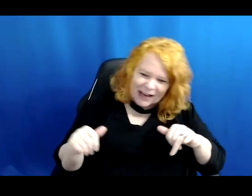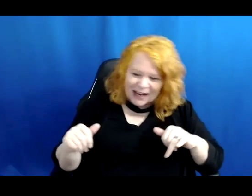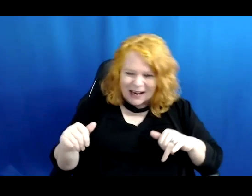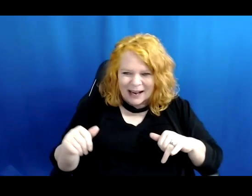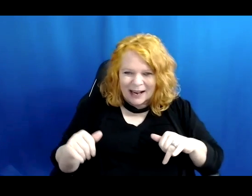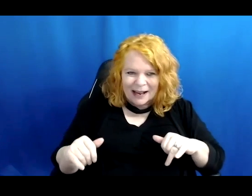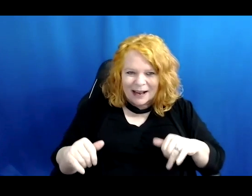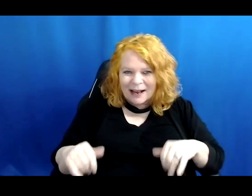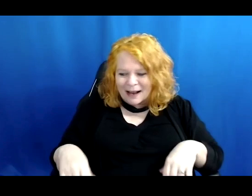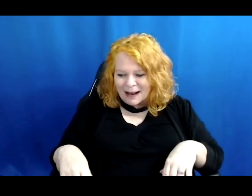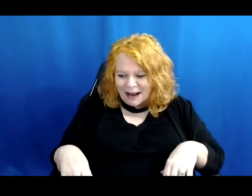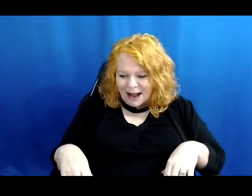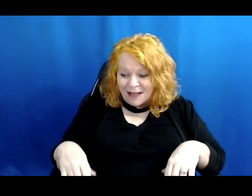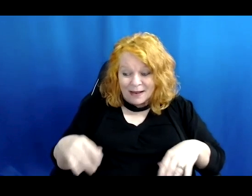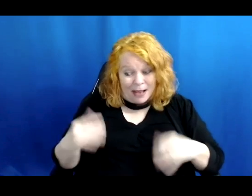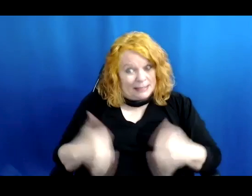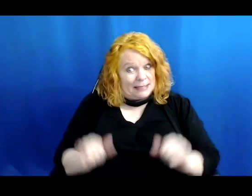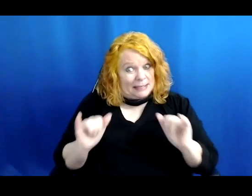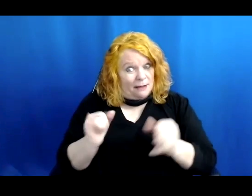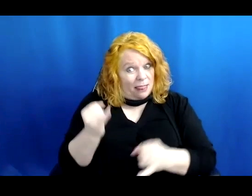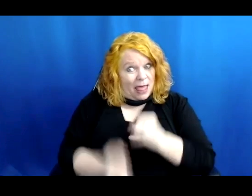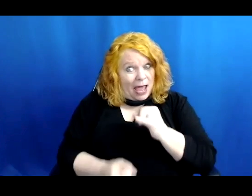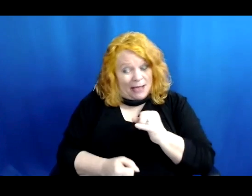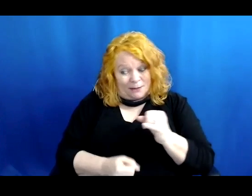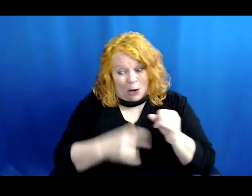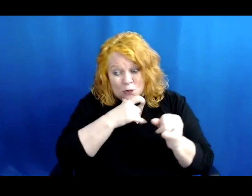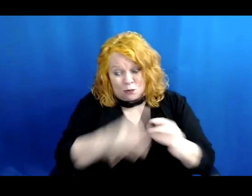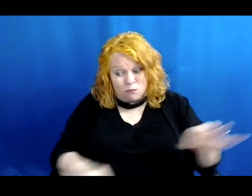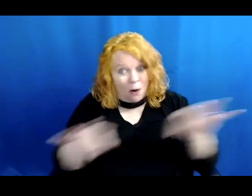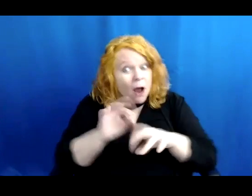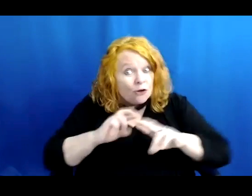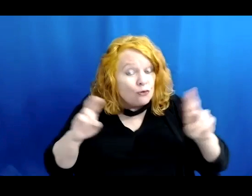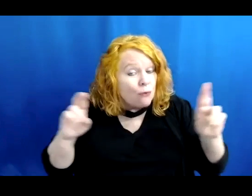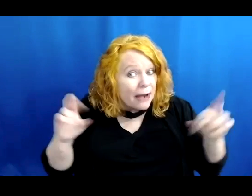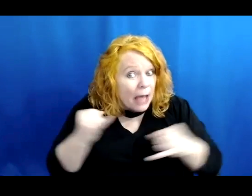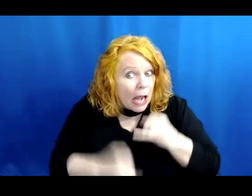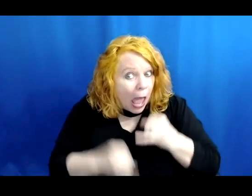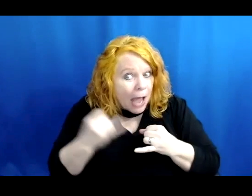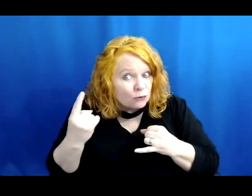last but not least, everybody, are you ready for our last wonderful young person?